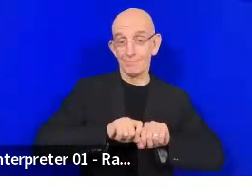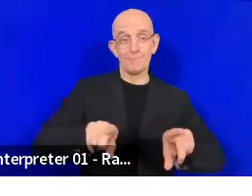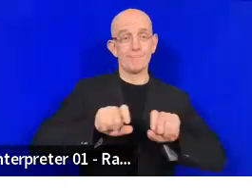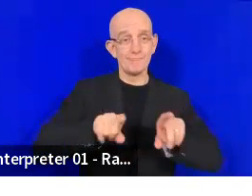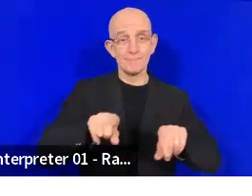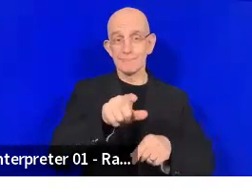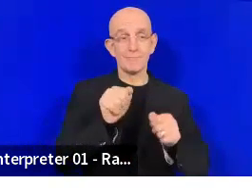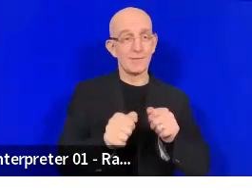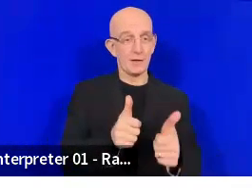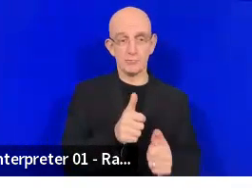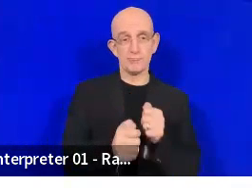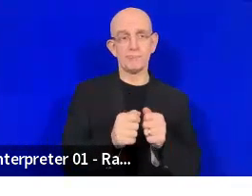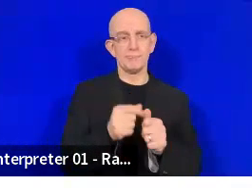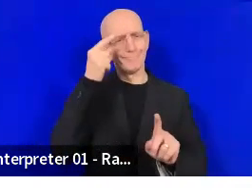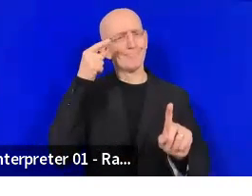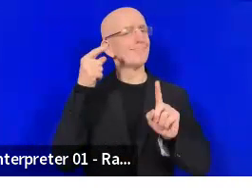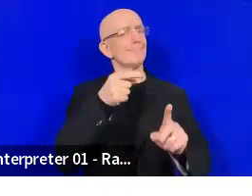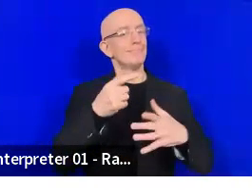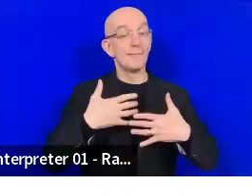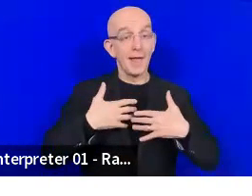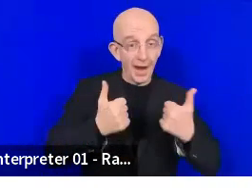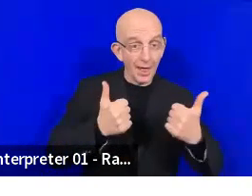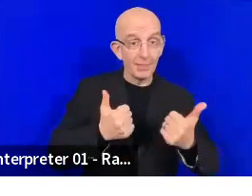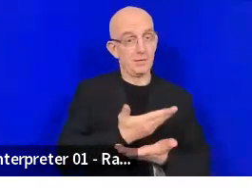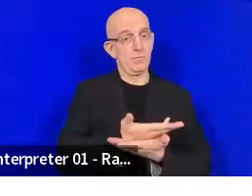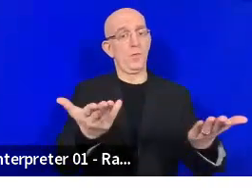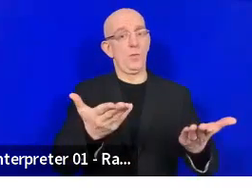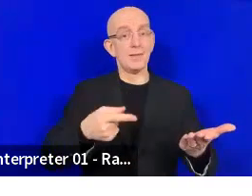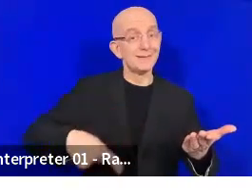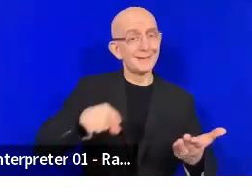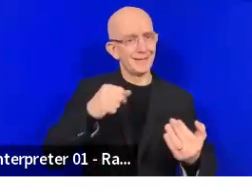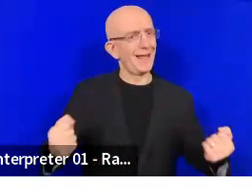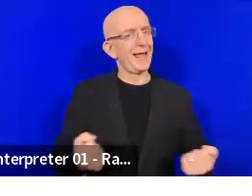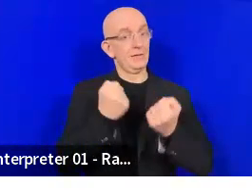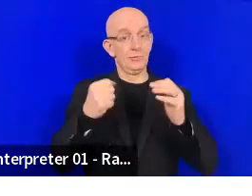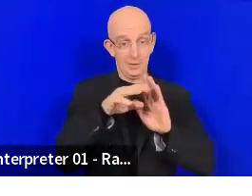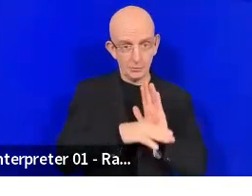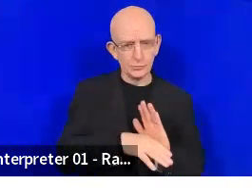before the UN High Level Meeting, and you will also find some images.